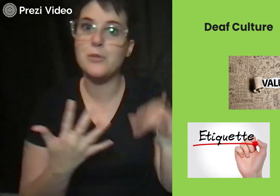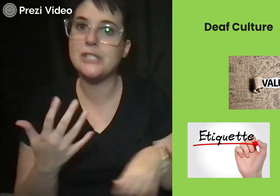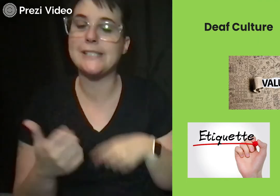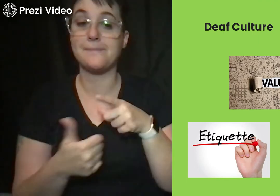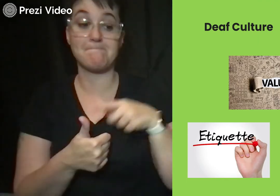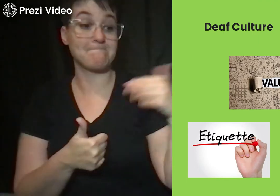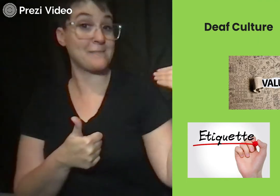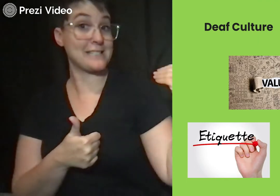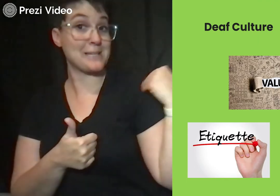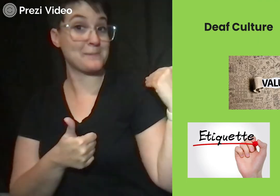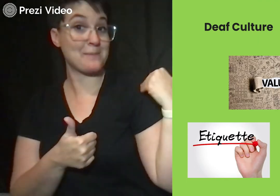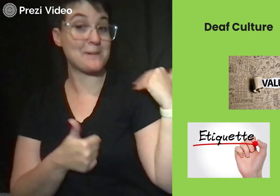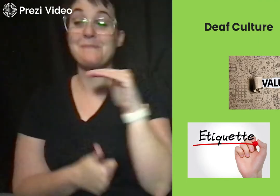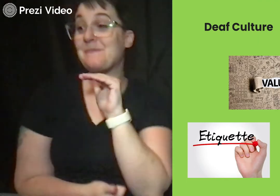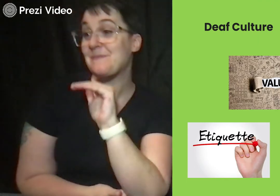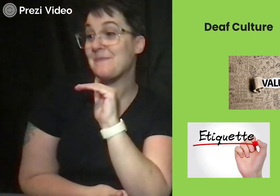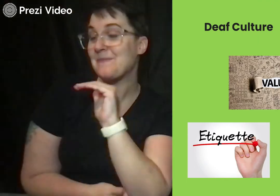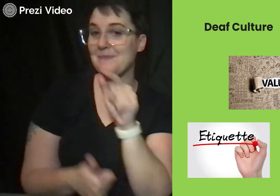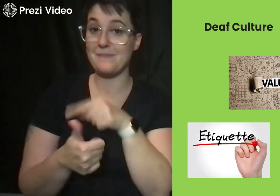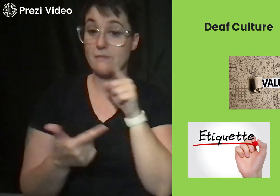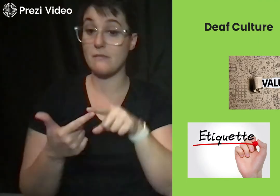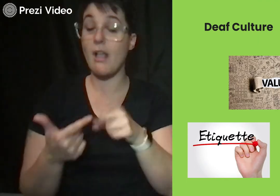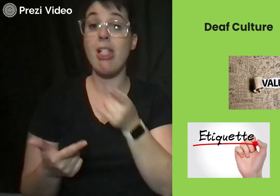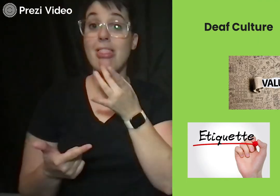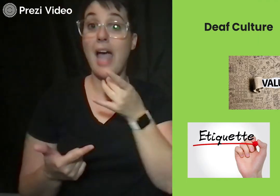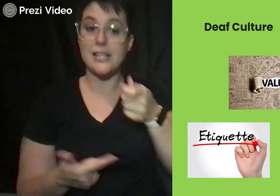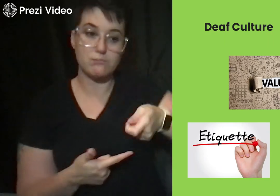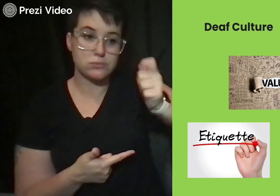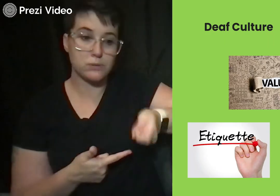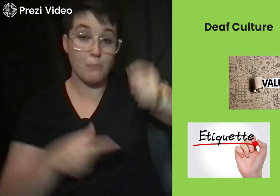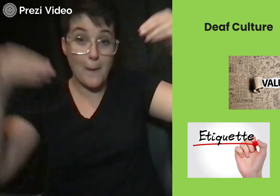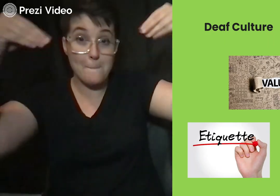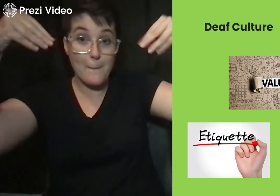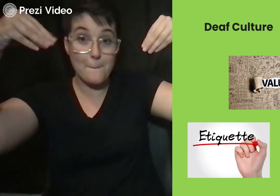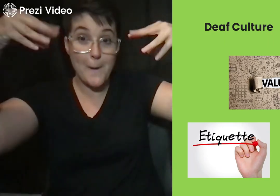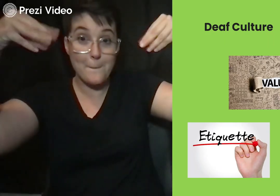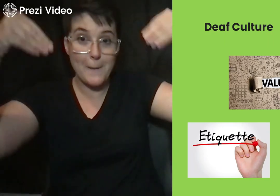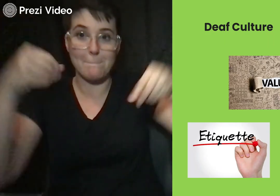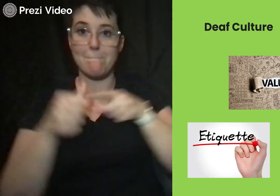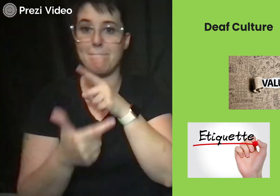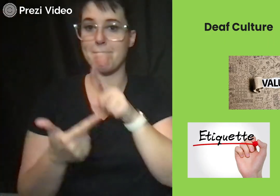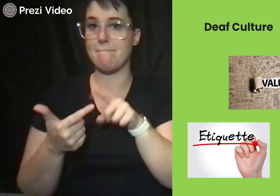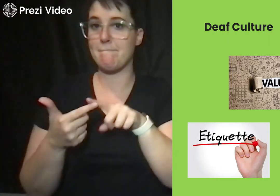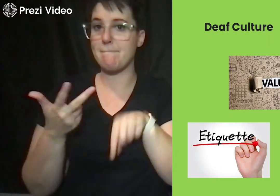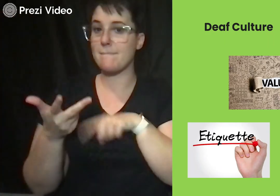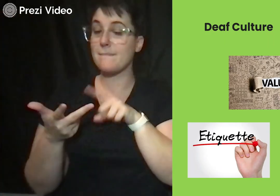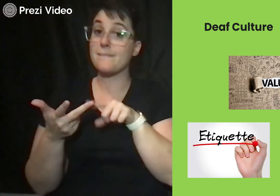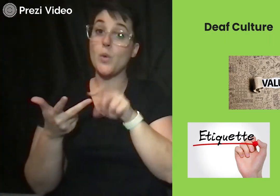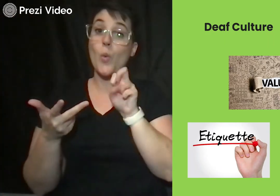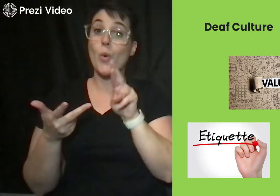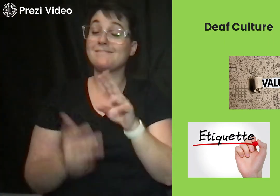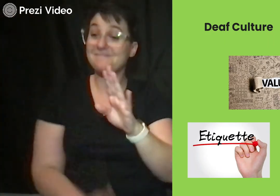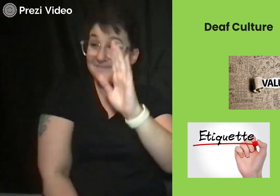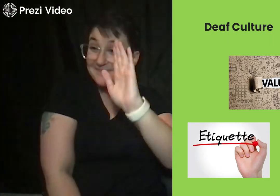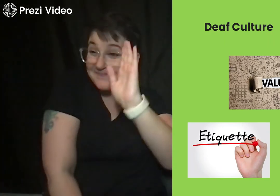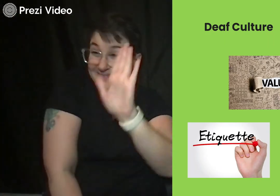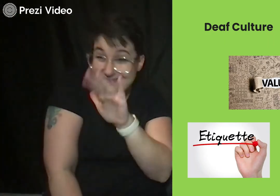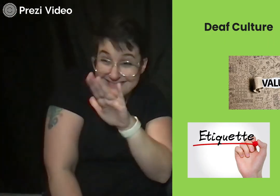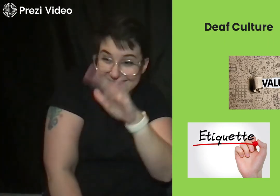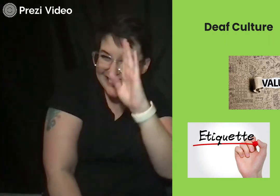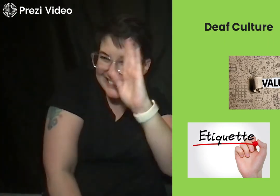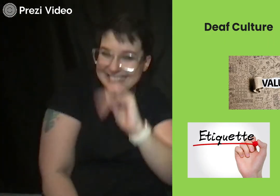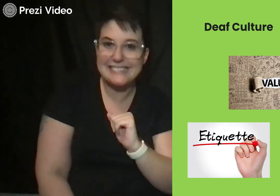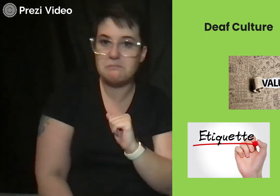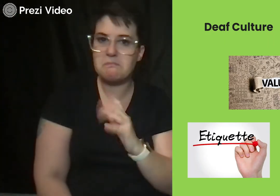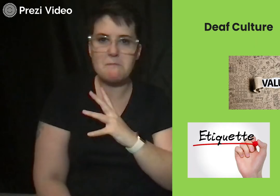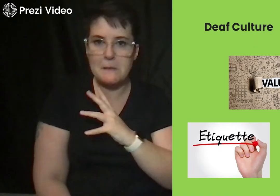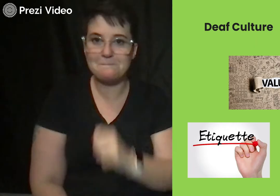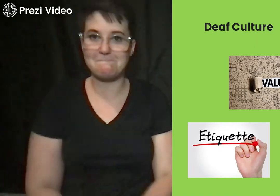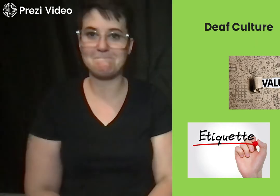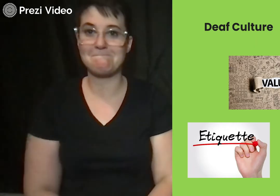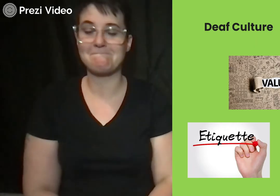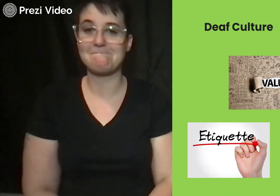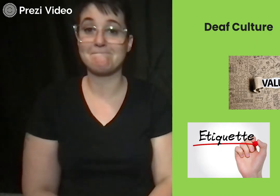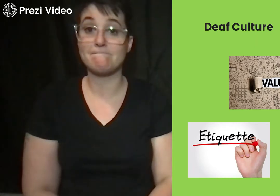Appropriate options include a light shoulder tap, flashing the lights, or a polite small wave.